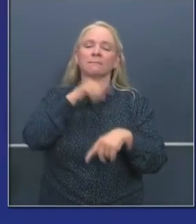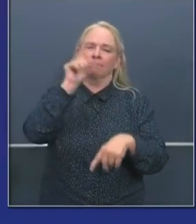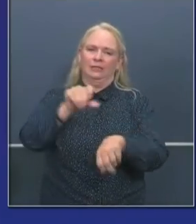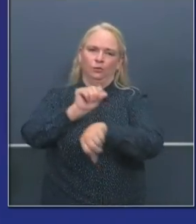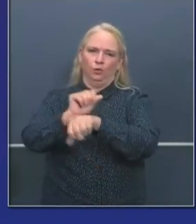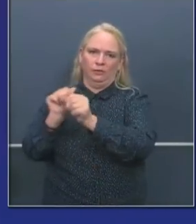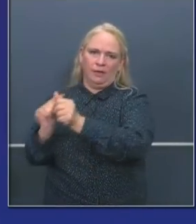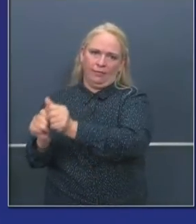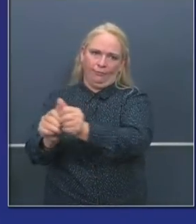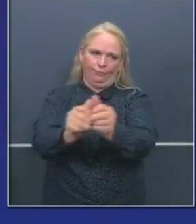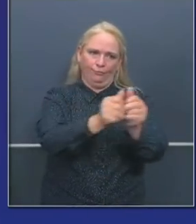DO THAT.